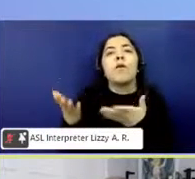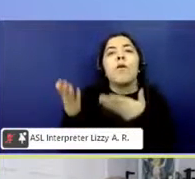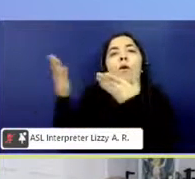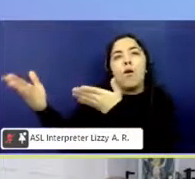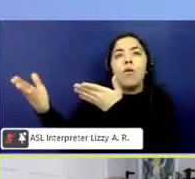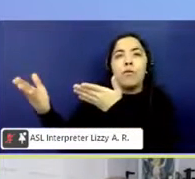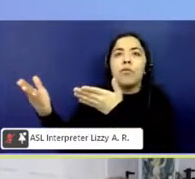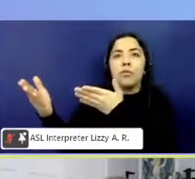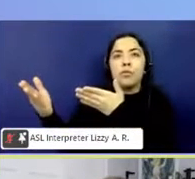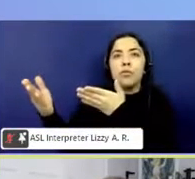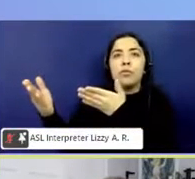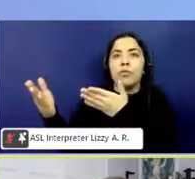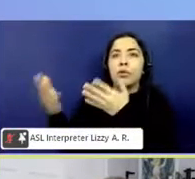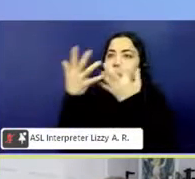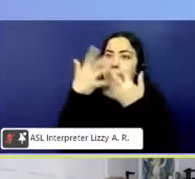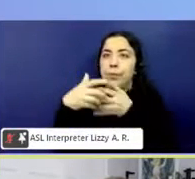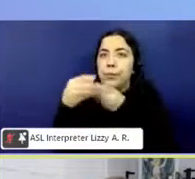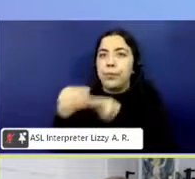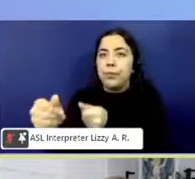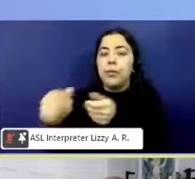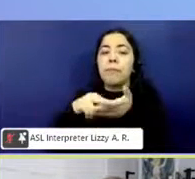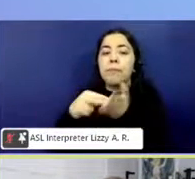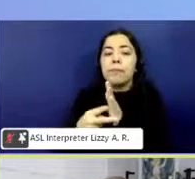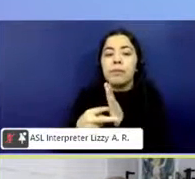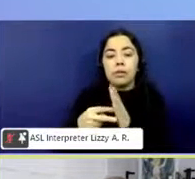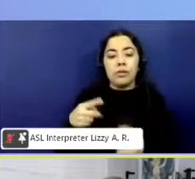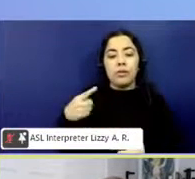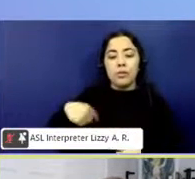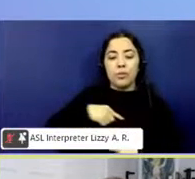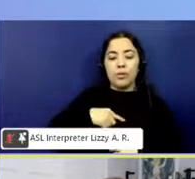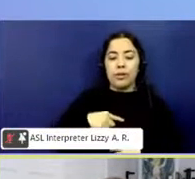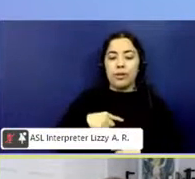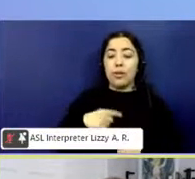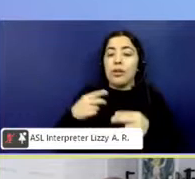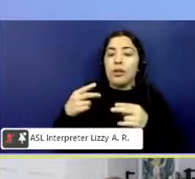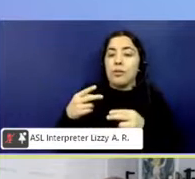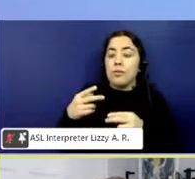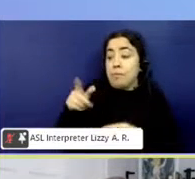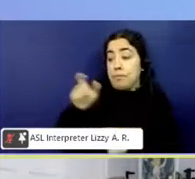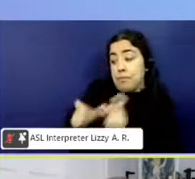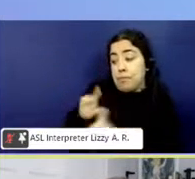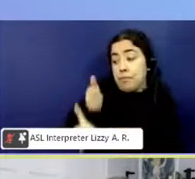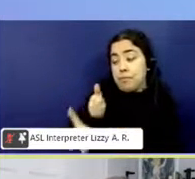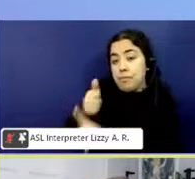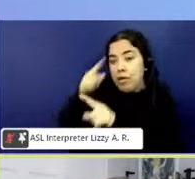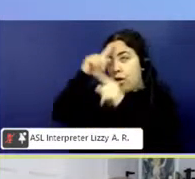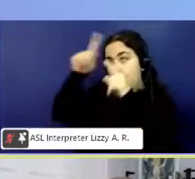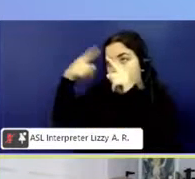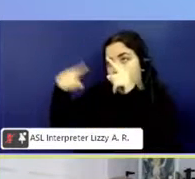with diversity in mind so let's dig into each of these sections starting with motivation